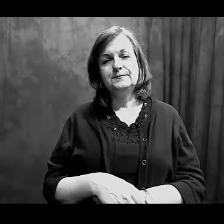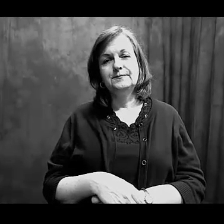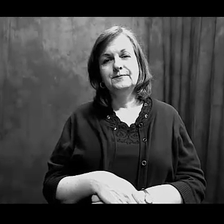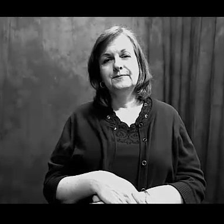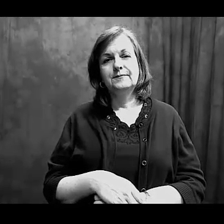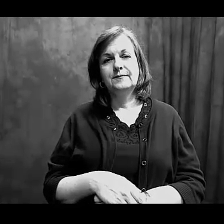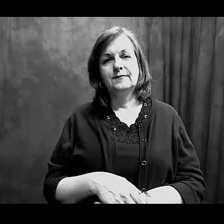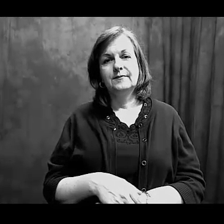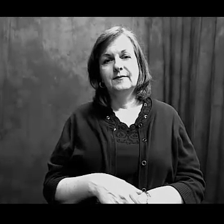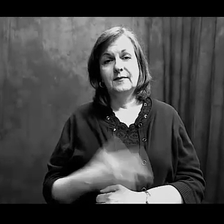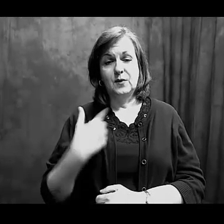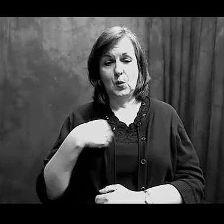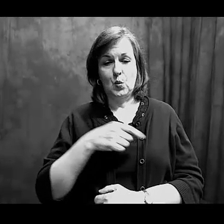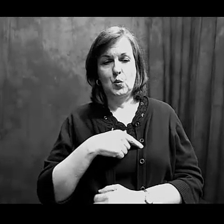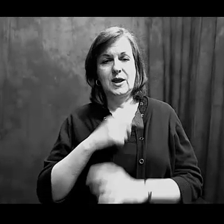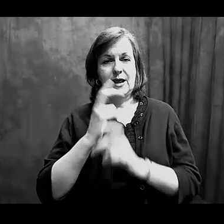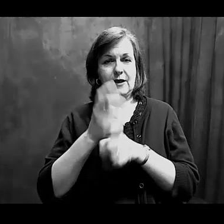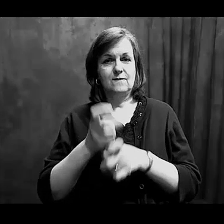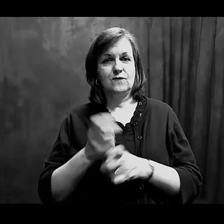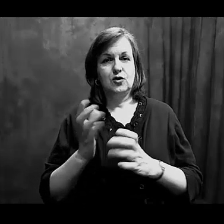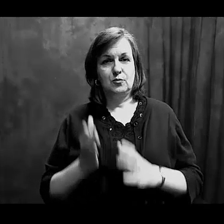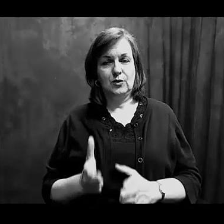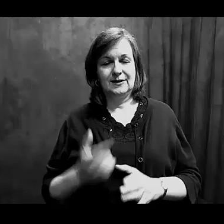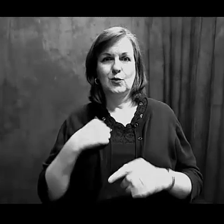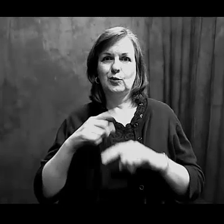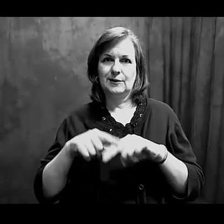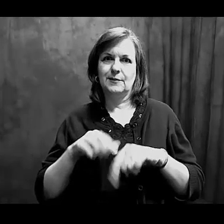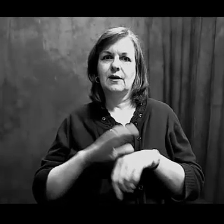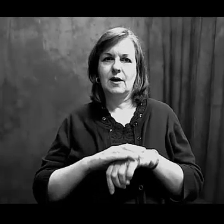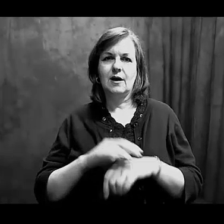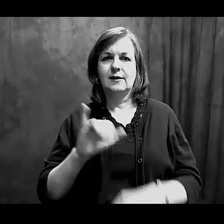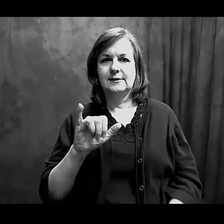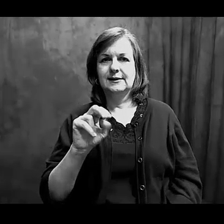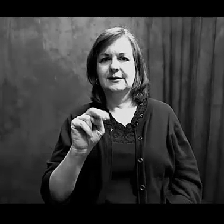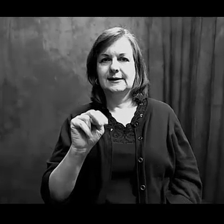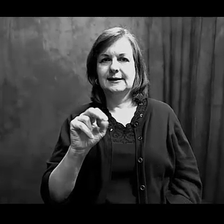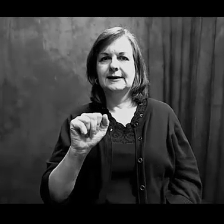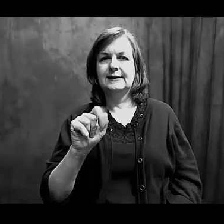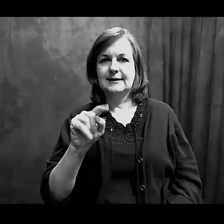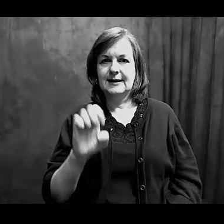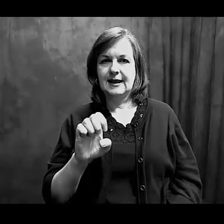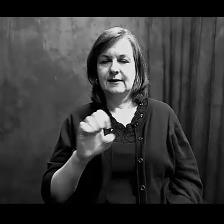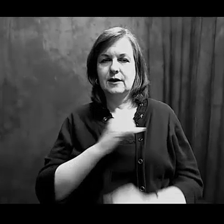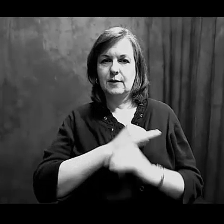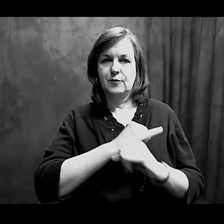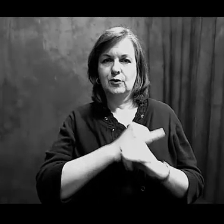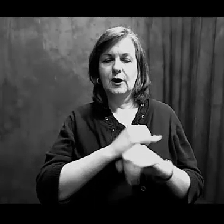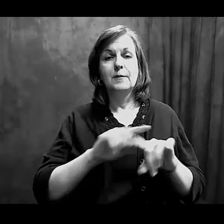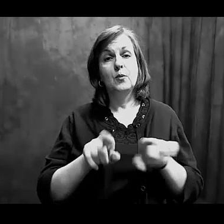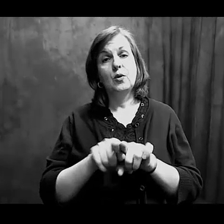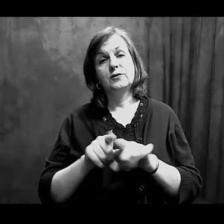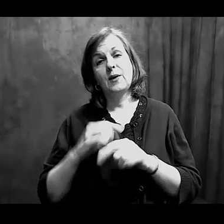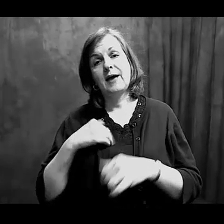for us as vertebrates we rely heavily on innate immunity